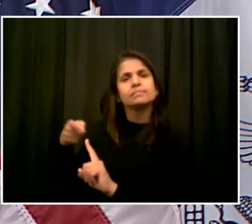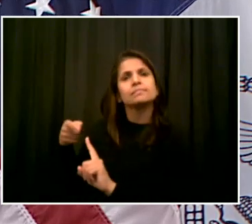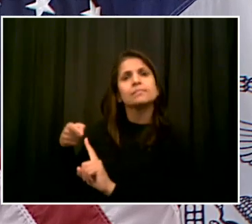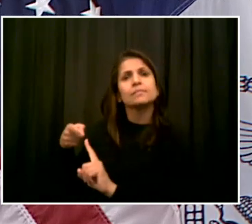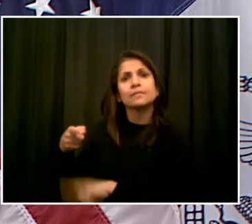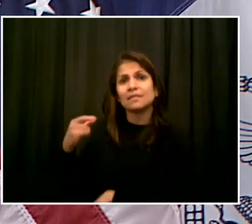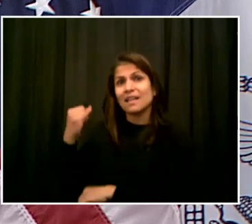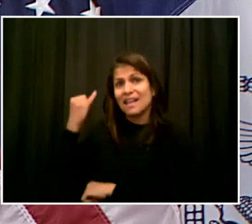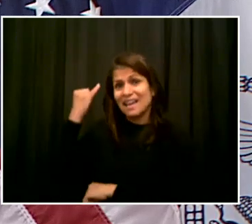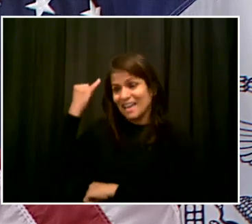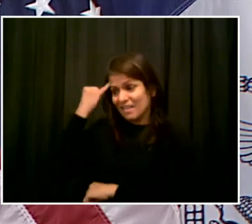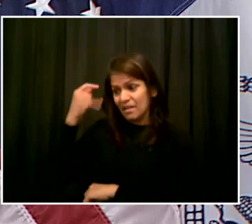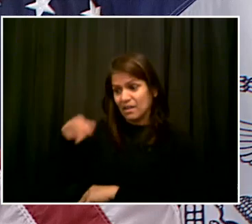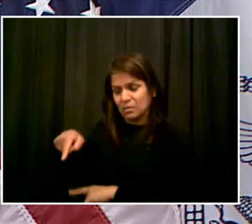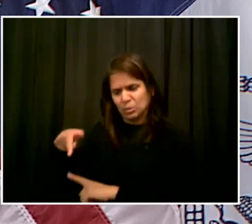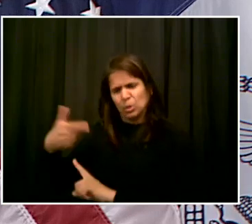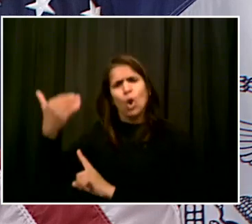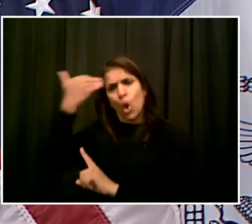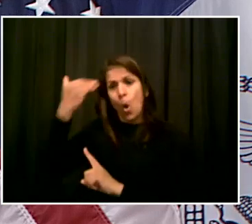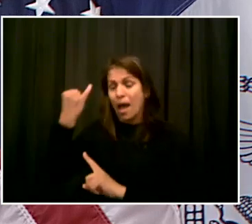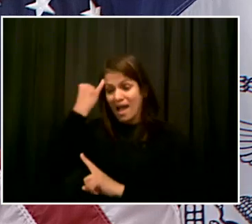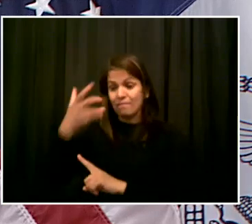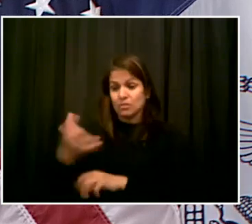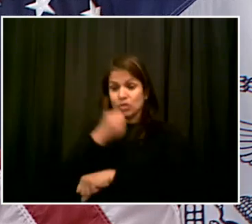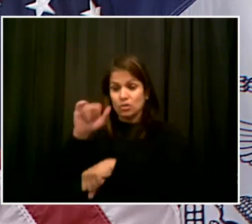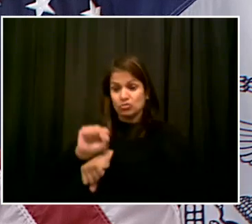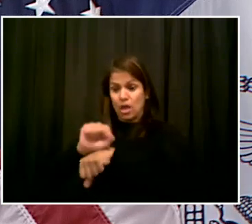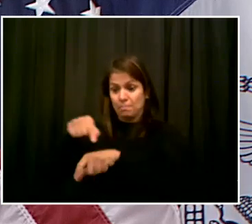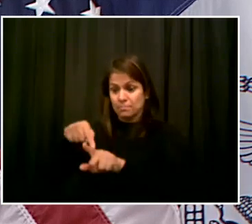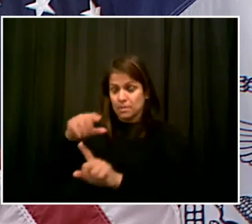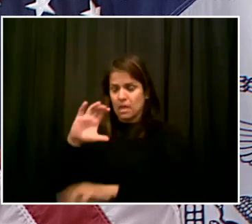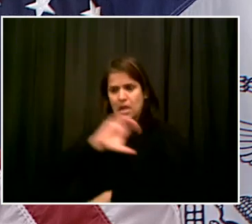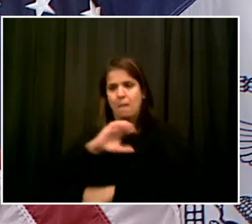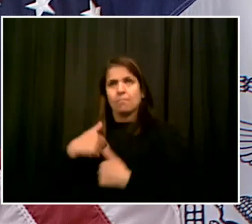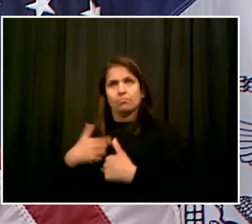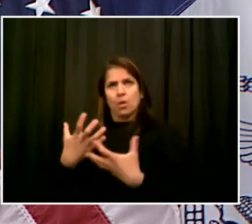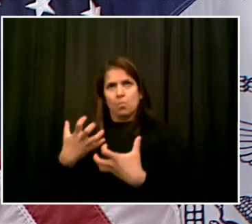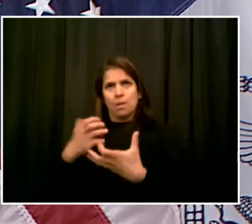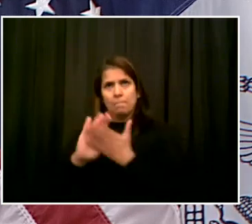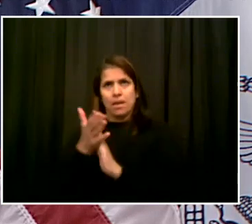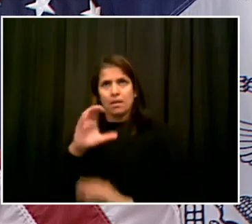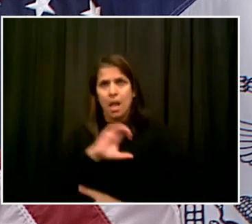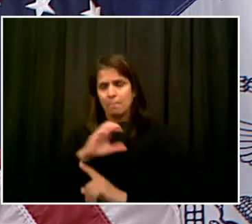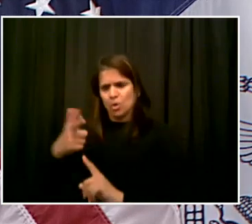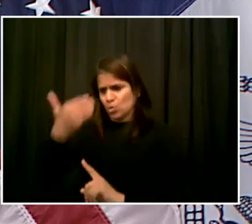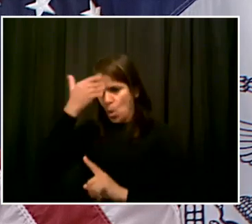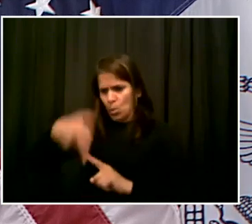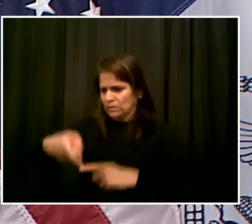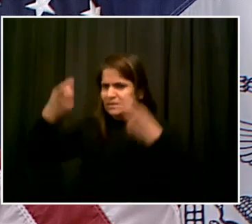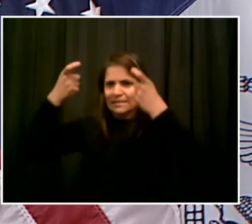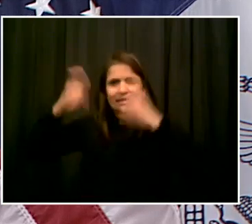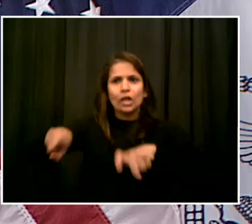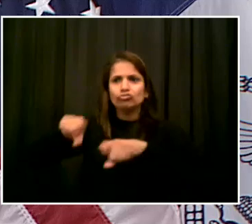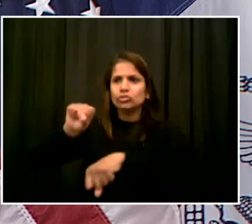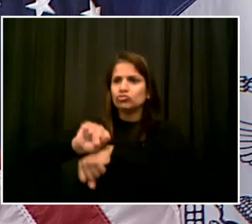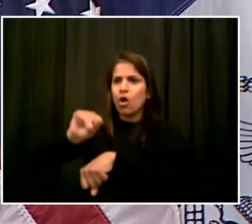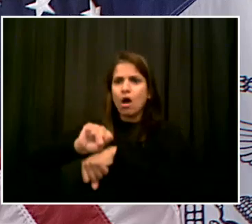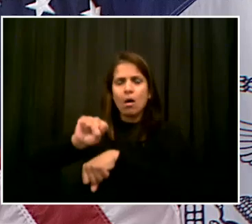WERE SIMPLY TRYING TO OPRTECT THEIR OWN LIFE. IT'S VERY DIFFETHAN WHAT WE'RE TALKING ABOUT